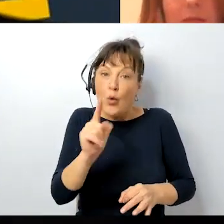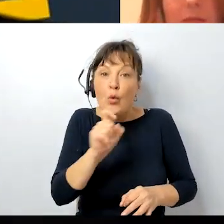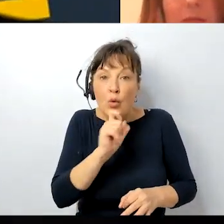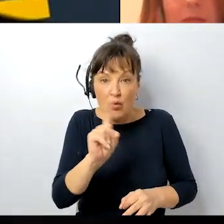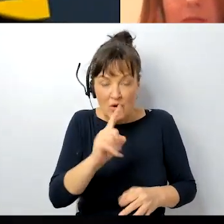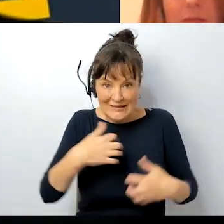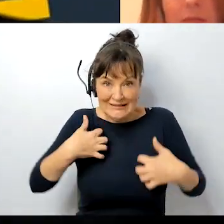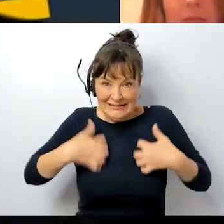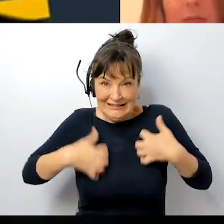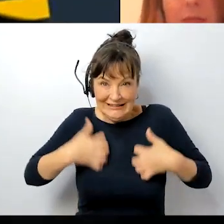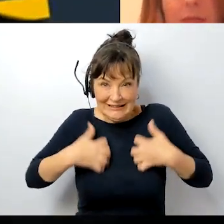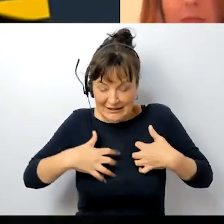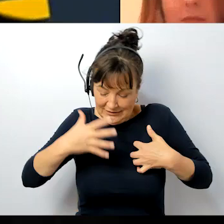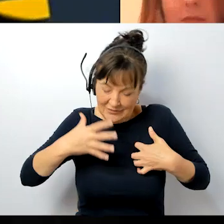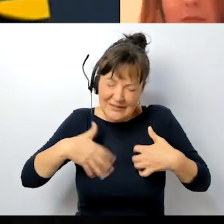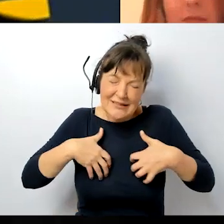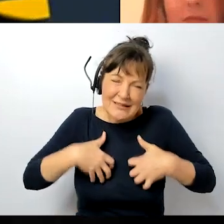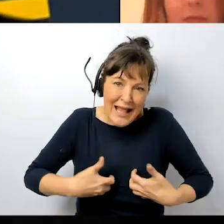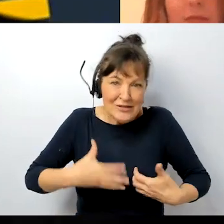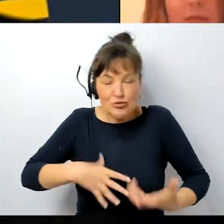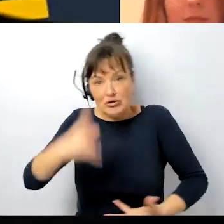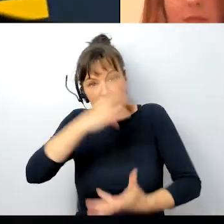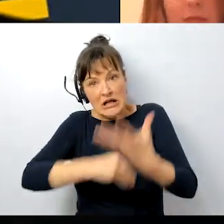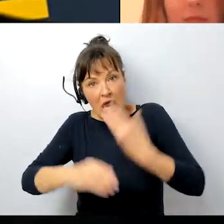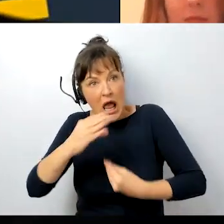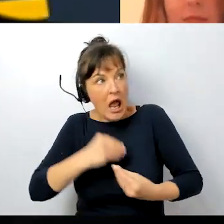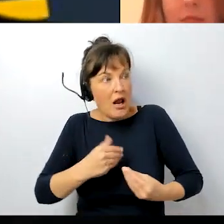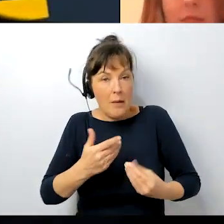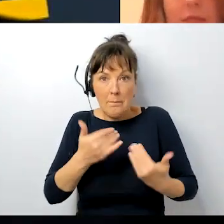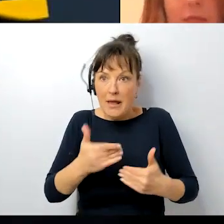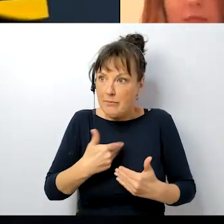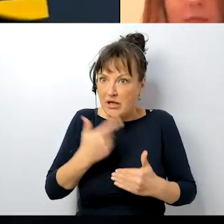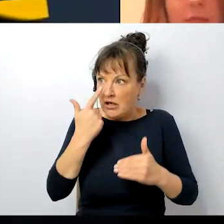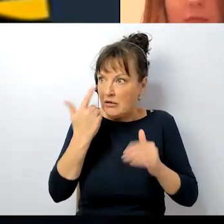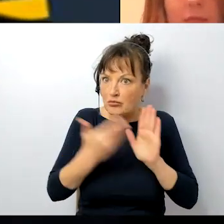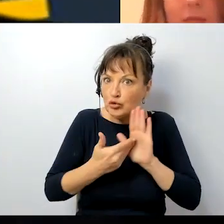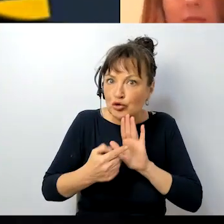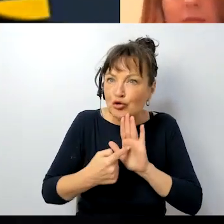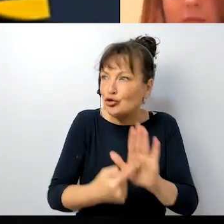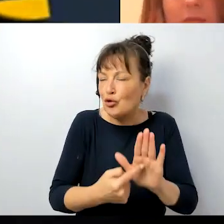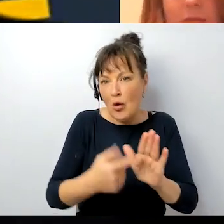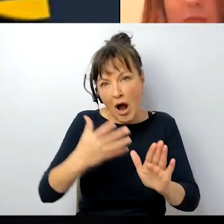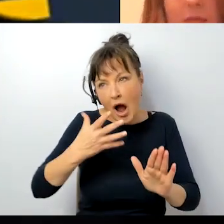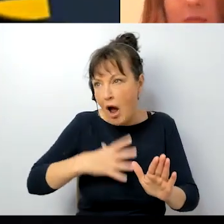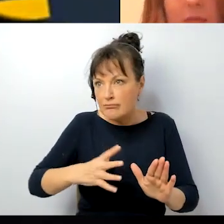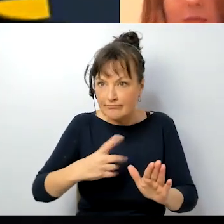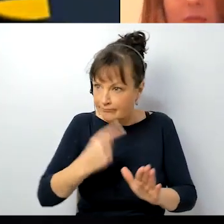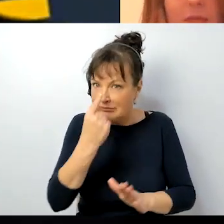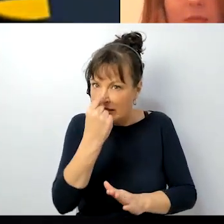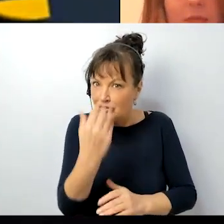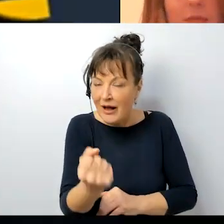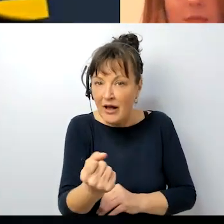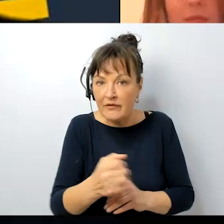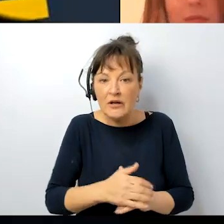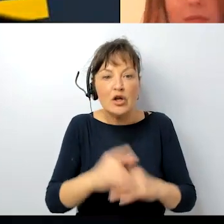for someone that is keen to learn and is showing a lot of potential. So you know, they've always for